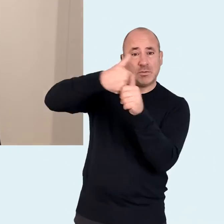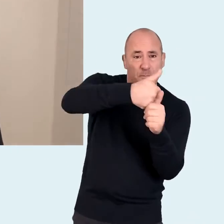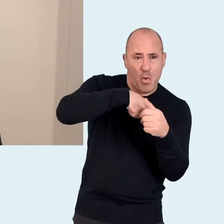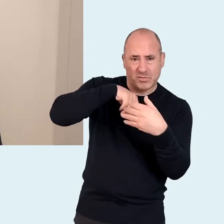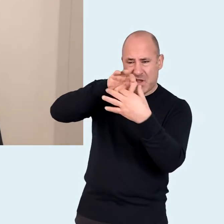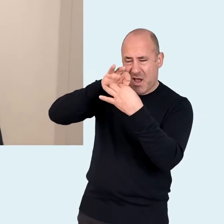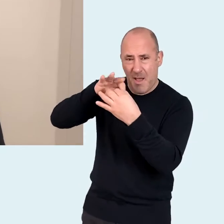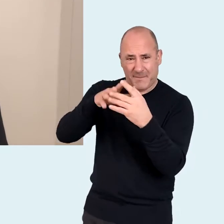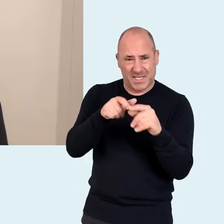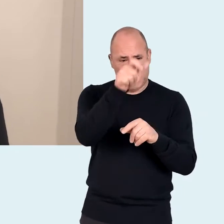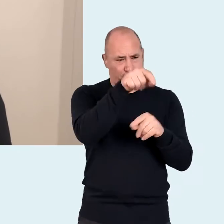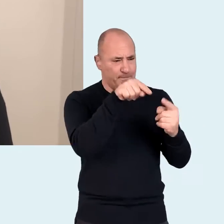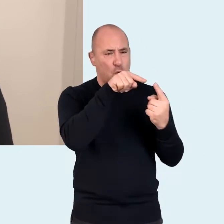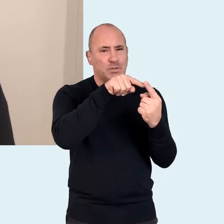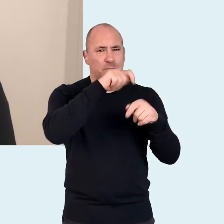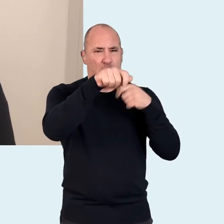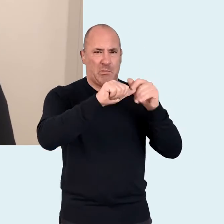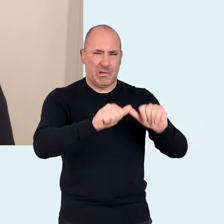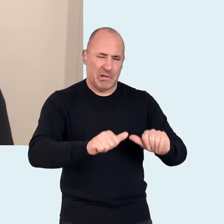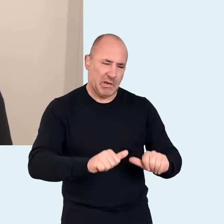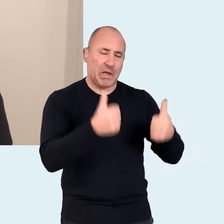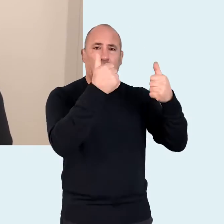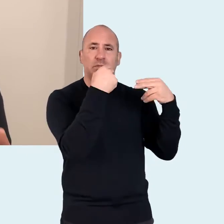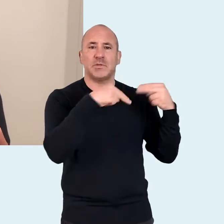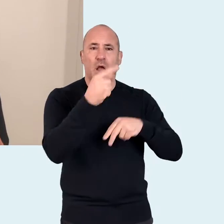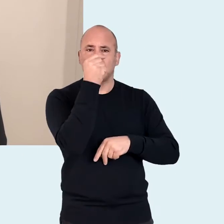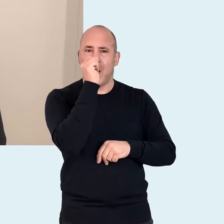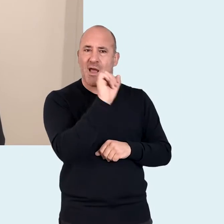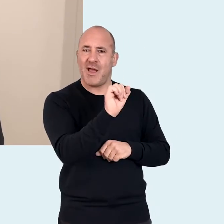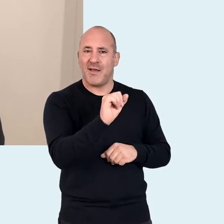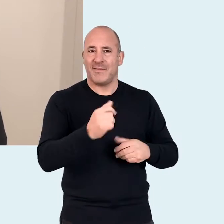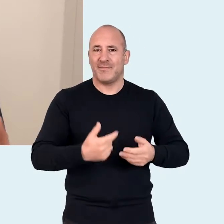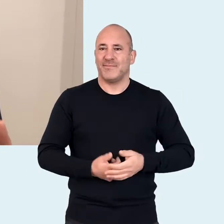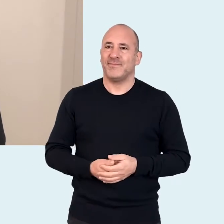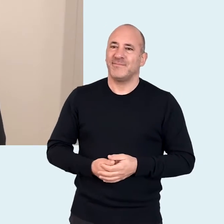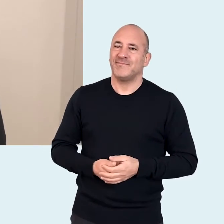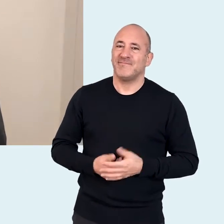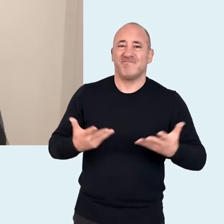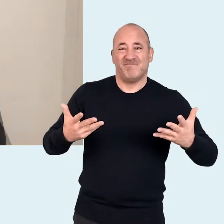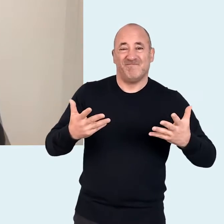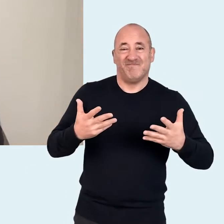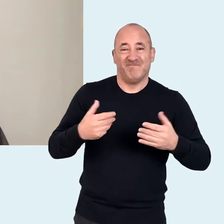best dancer that they can be.